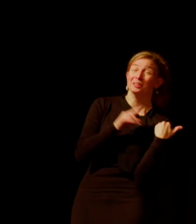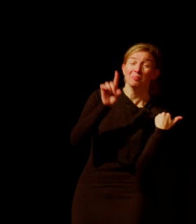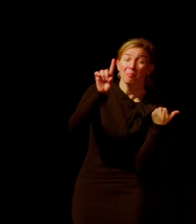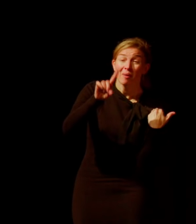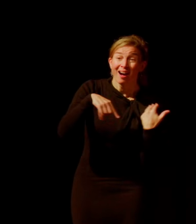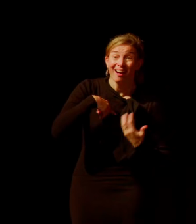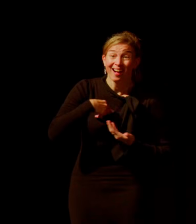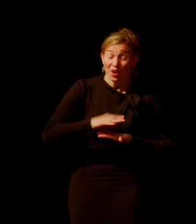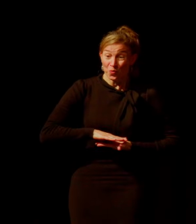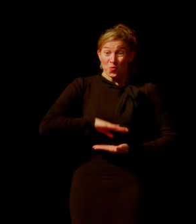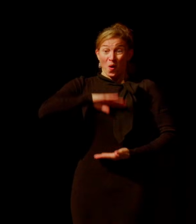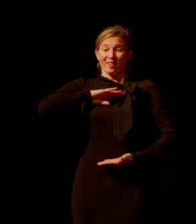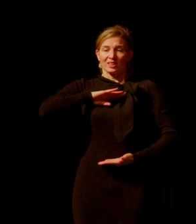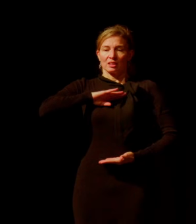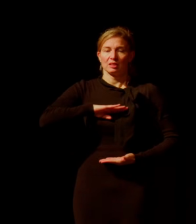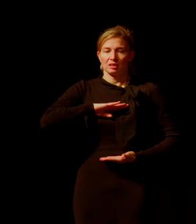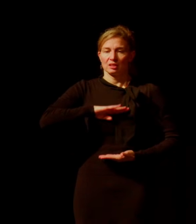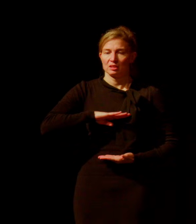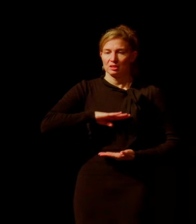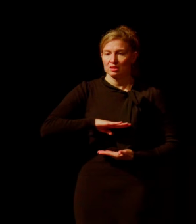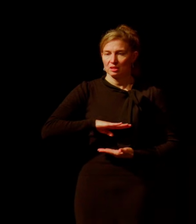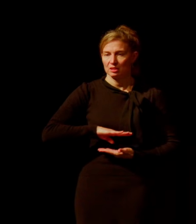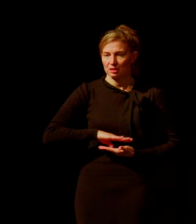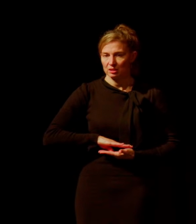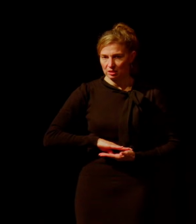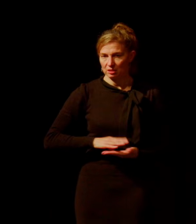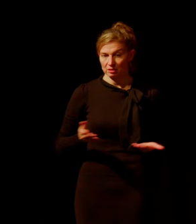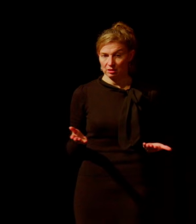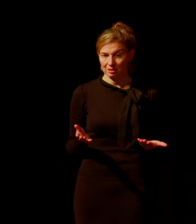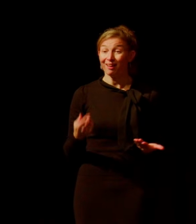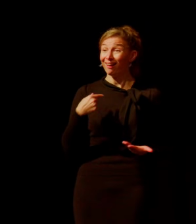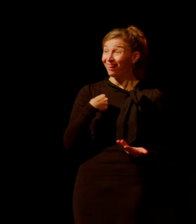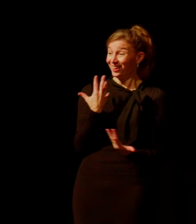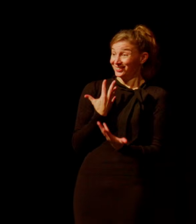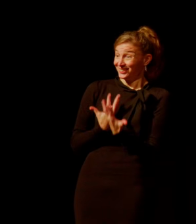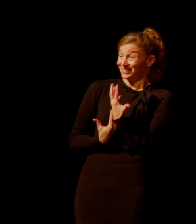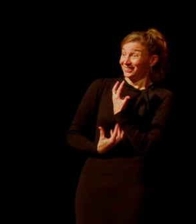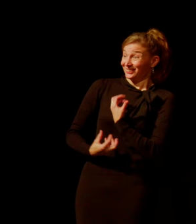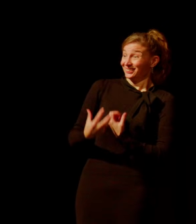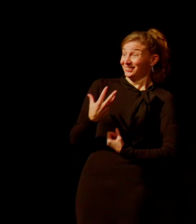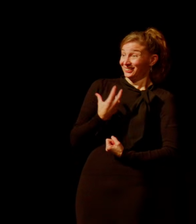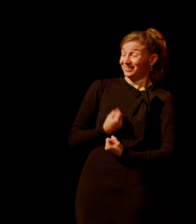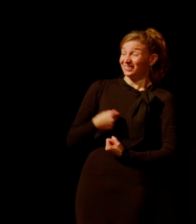Every time we self-reject, we’re telling ourselves that our needs don’t matter.